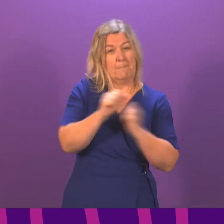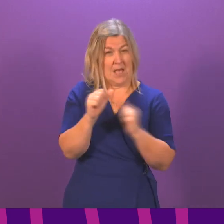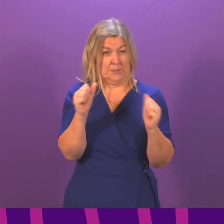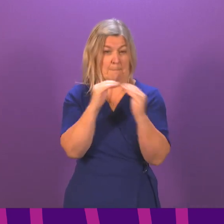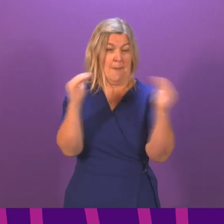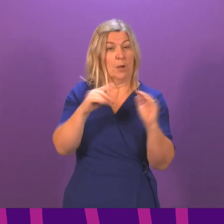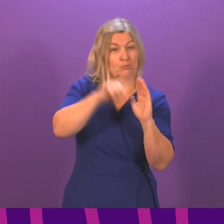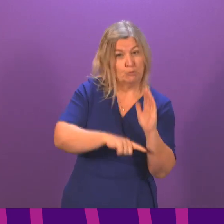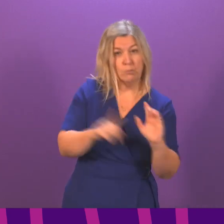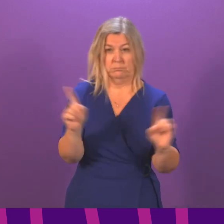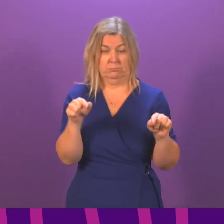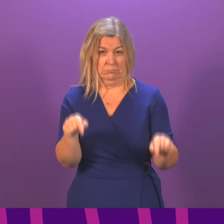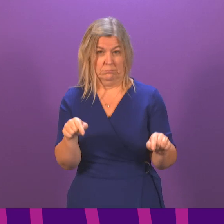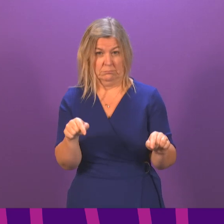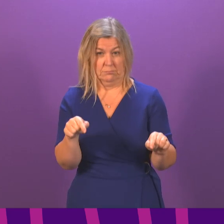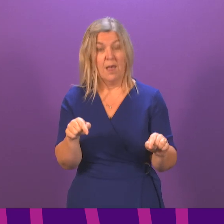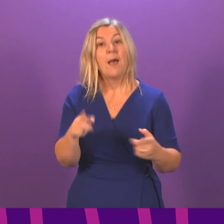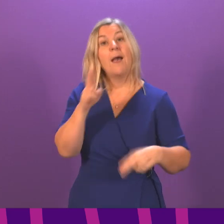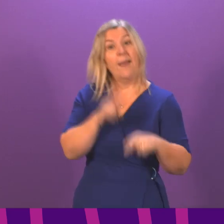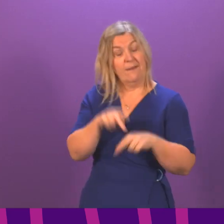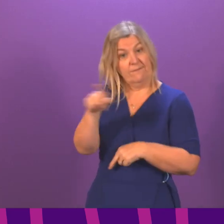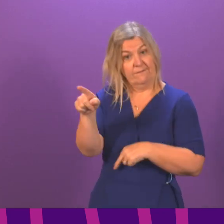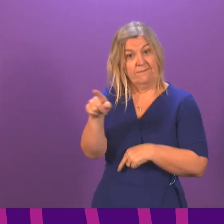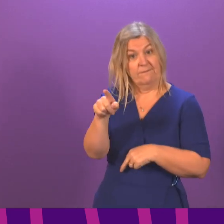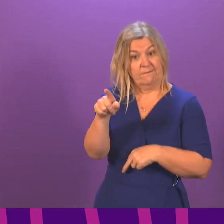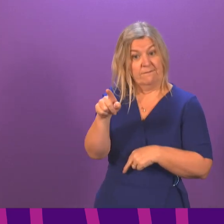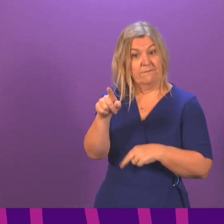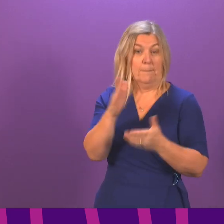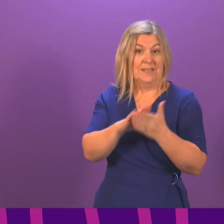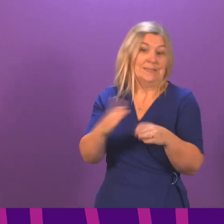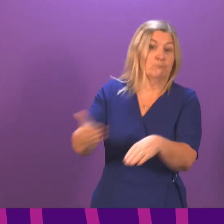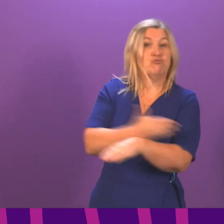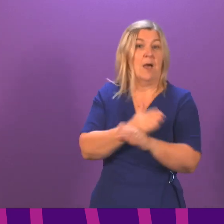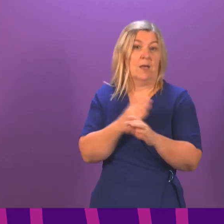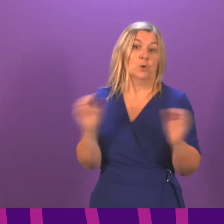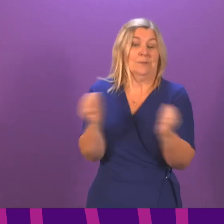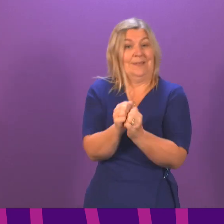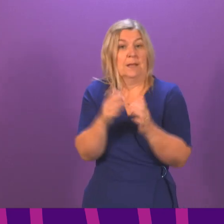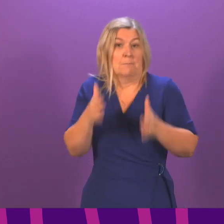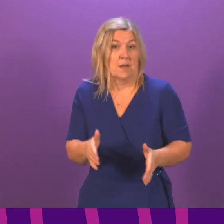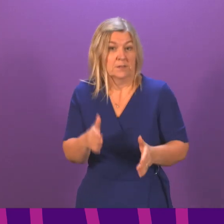If ministers consider that it is, they must then get the prior consent of law officers.